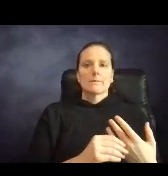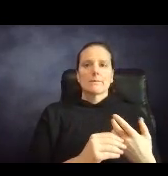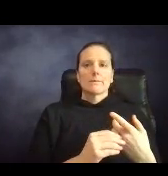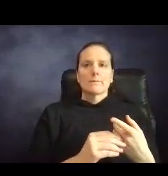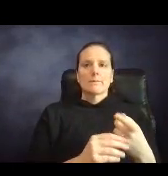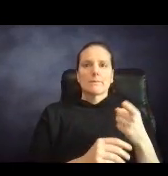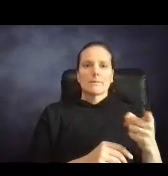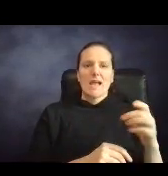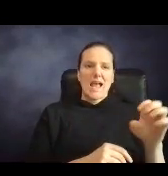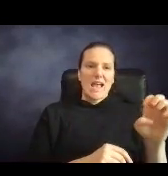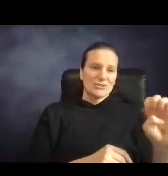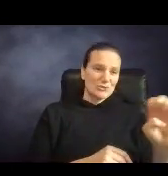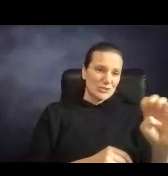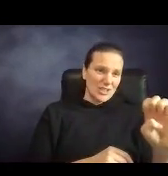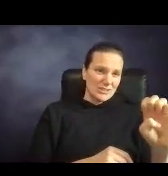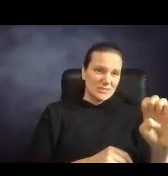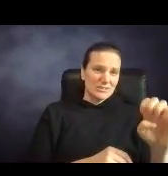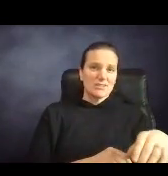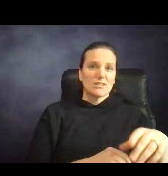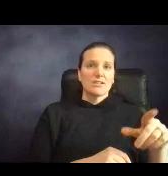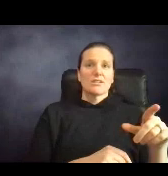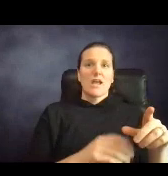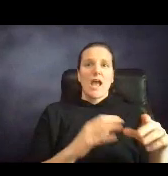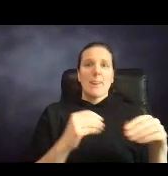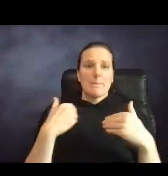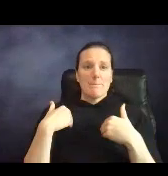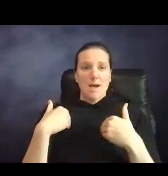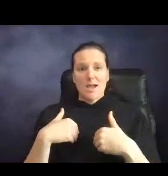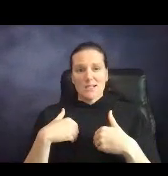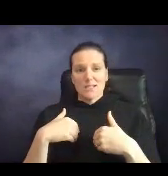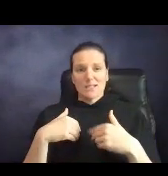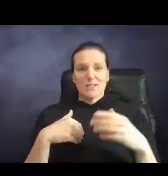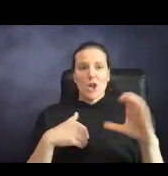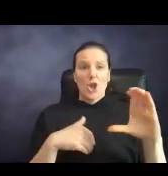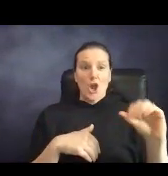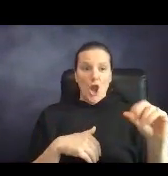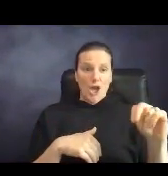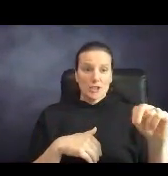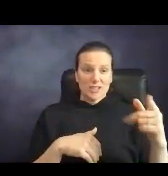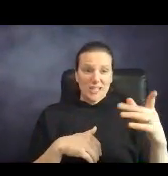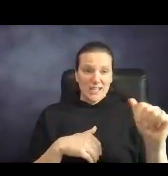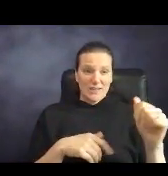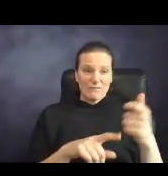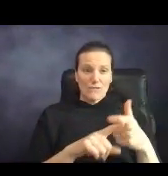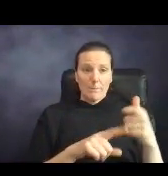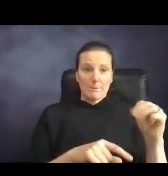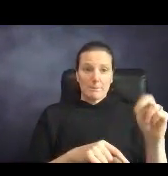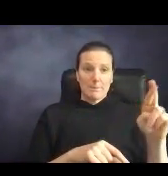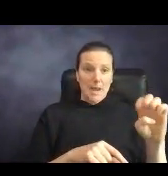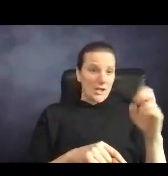estrogens and the body identical. Again, the synthetic stuff, the conjugated is made from Mary uin. It is not identical to the human body.